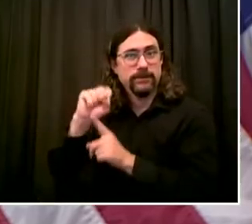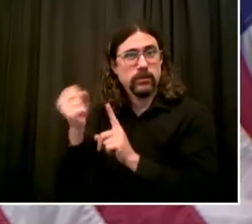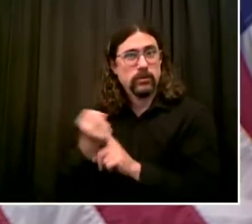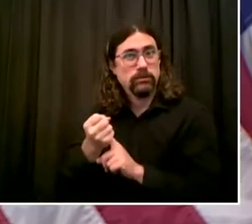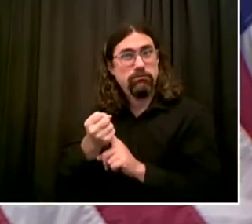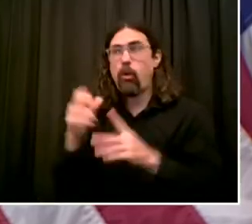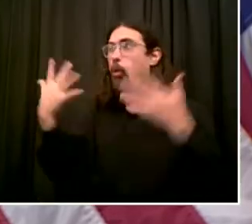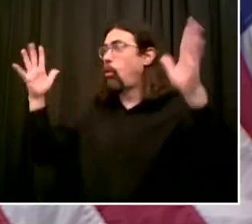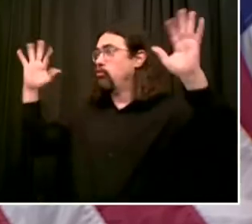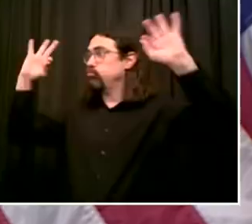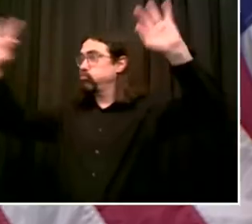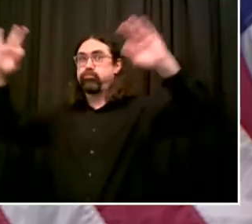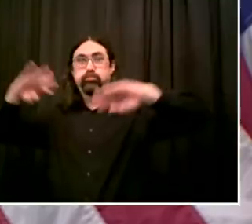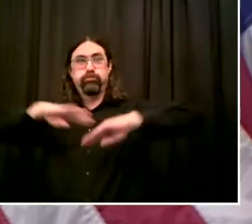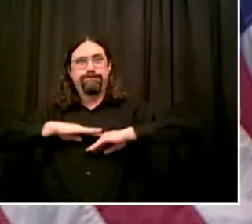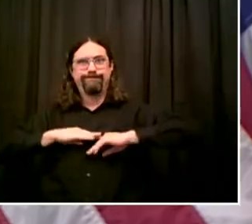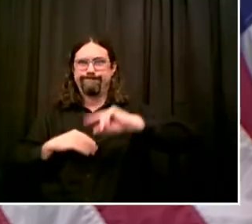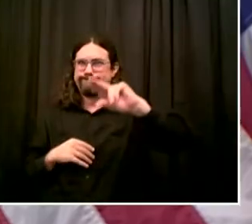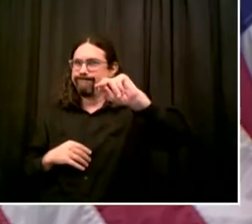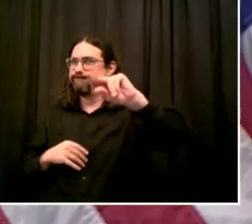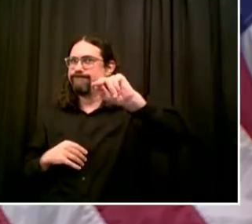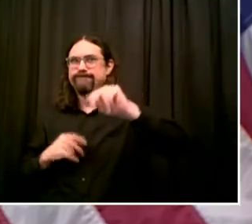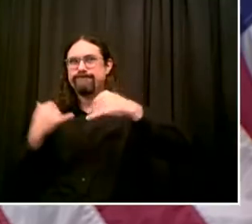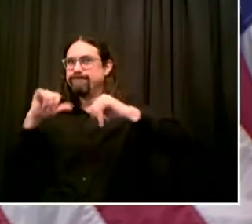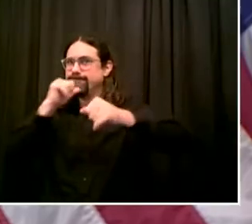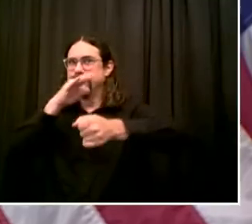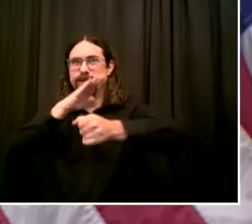SUSPENDED WITHOUT PAY AND IT IS JUST THE START OF THE DISCIPLINARY PROCESS.